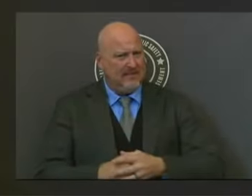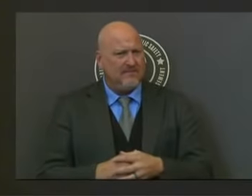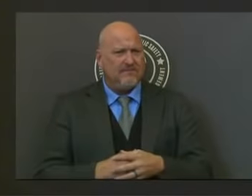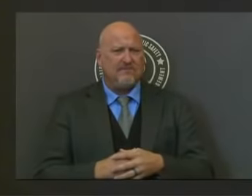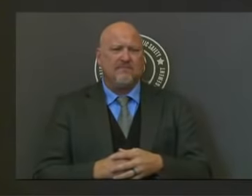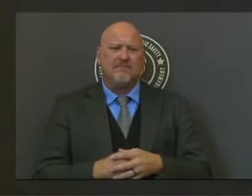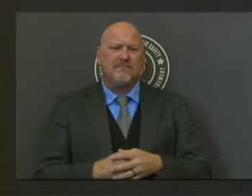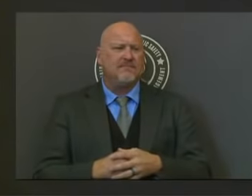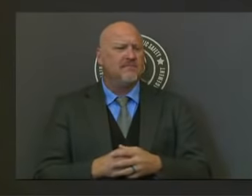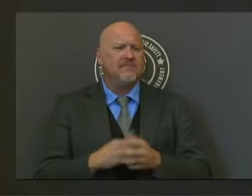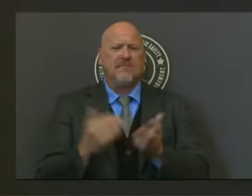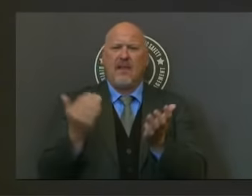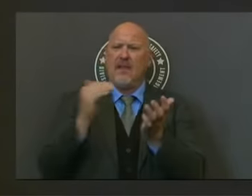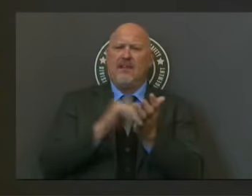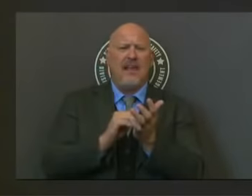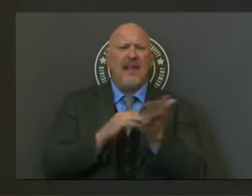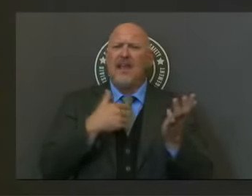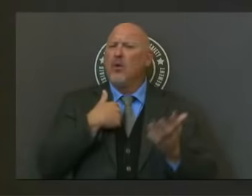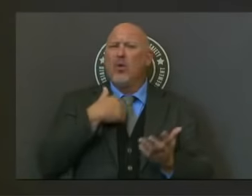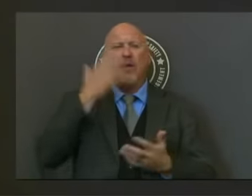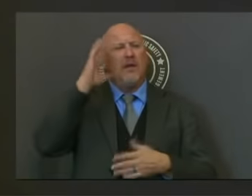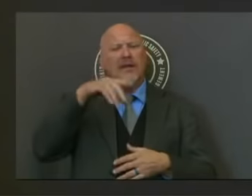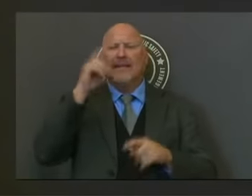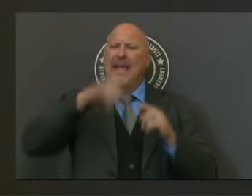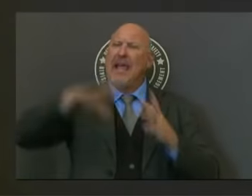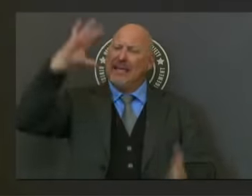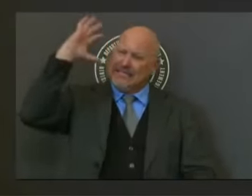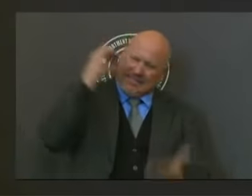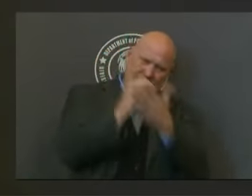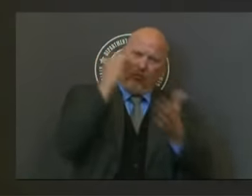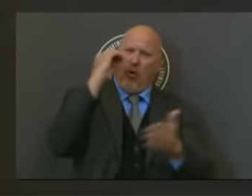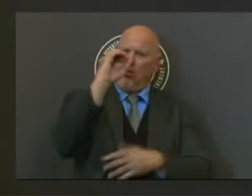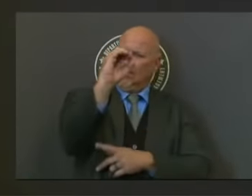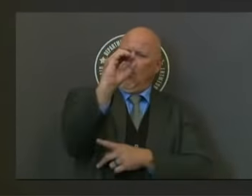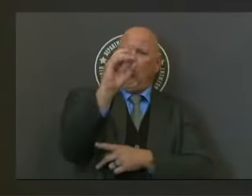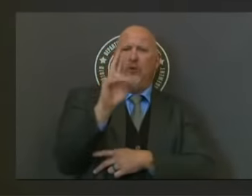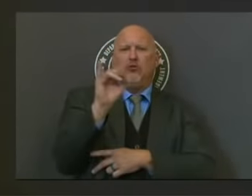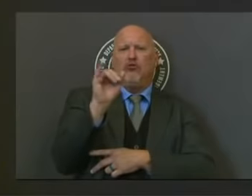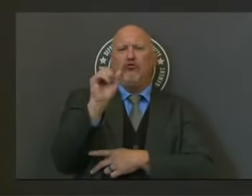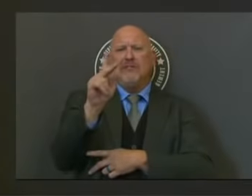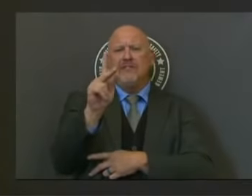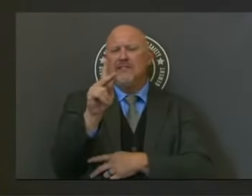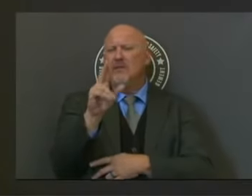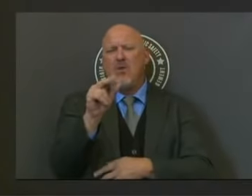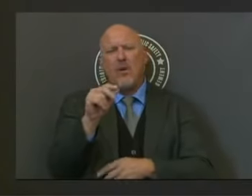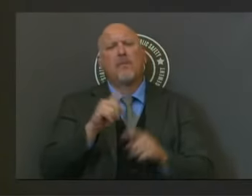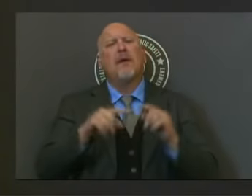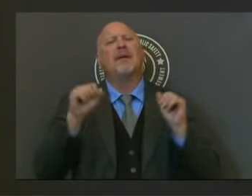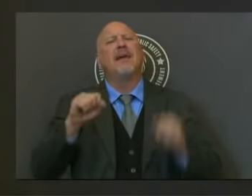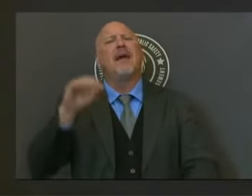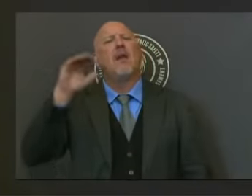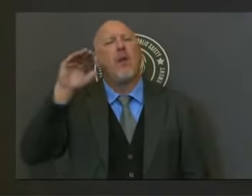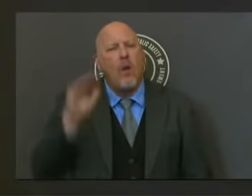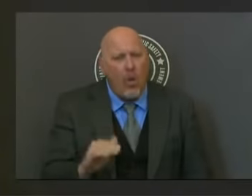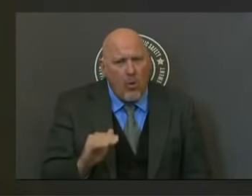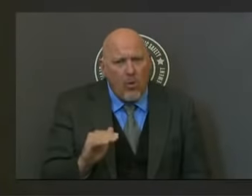but to minimize the risk is just good protocol practice for all of us here in the state of Utah